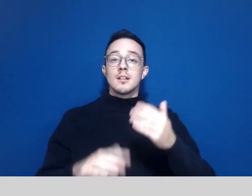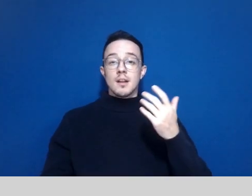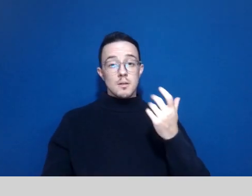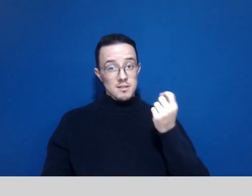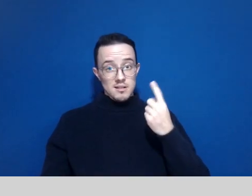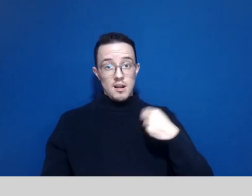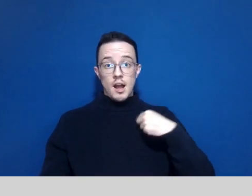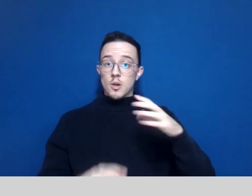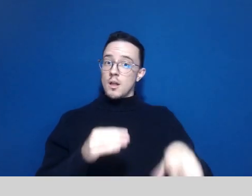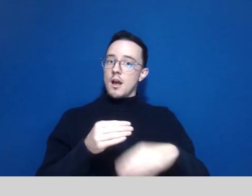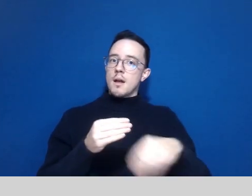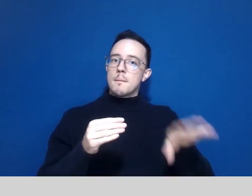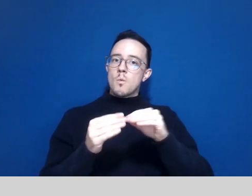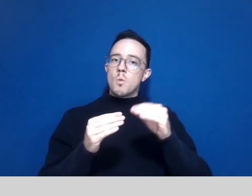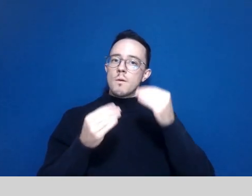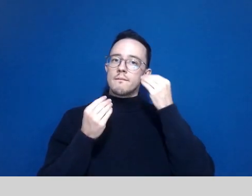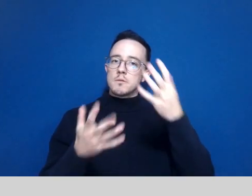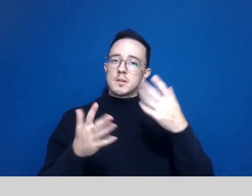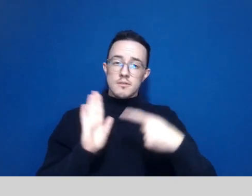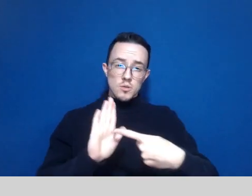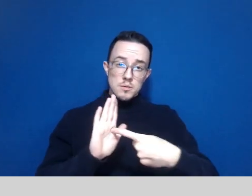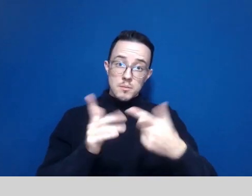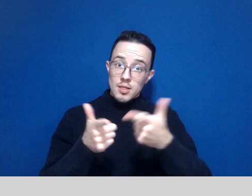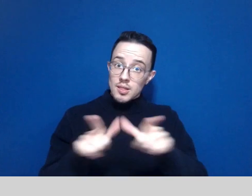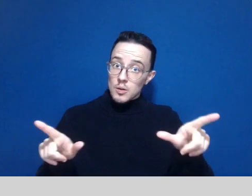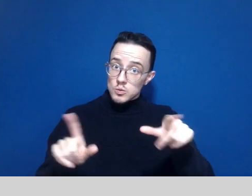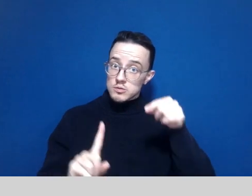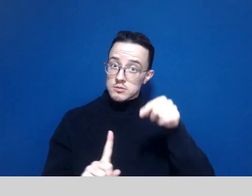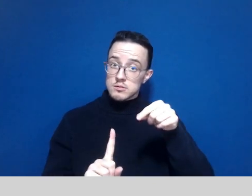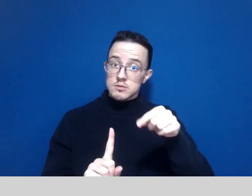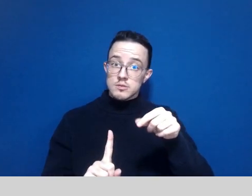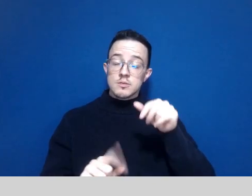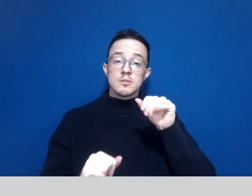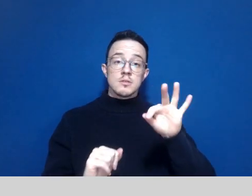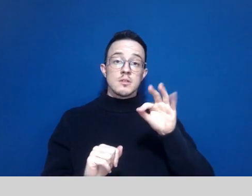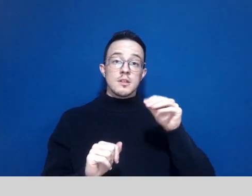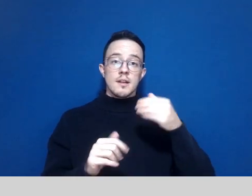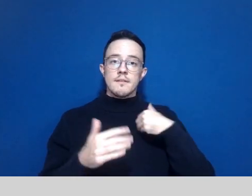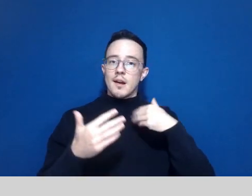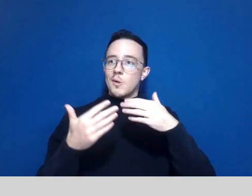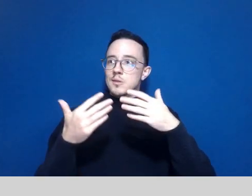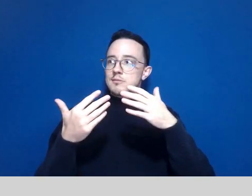Now, if I could give it more information, if I knew the language for each one,